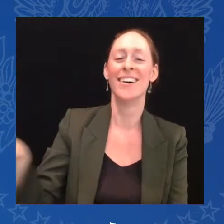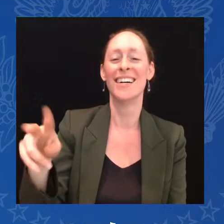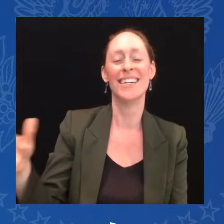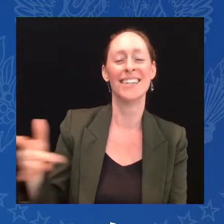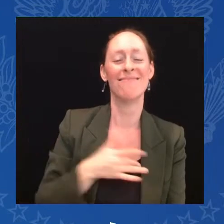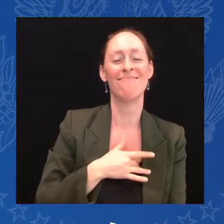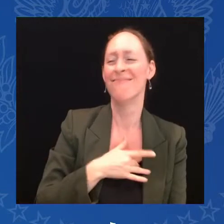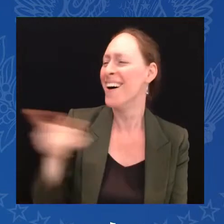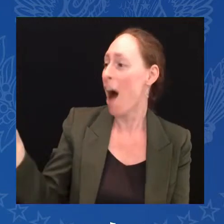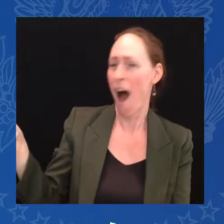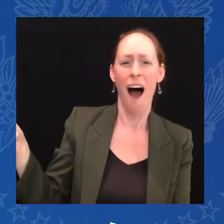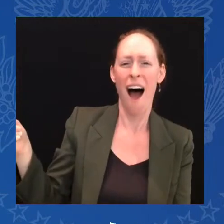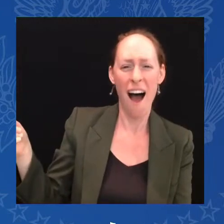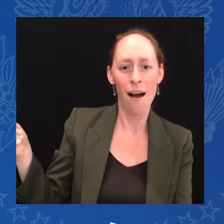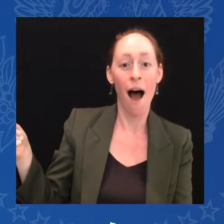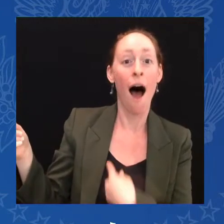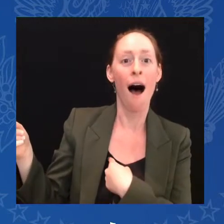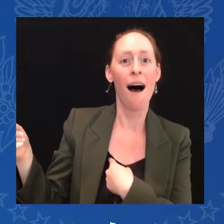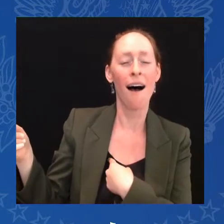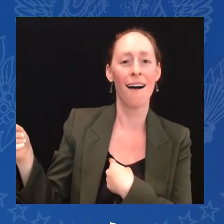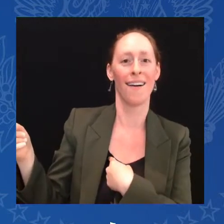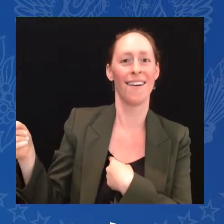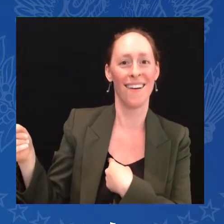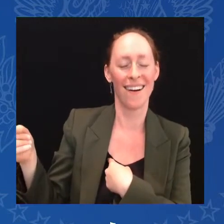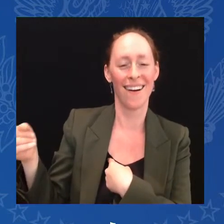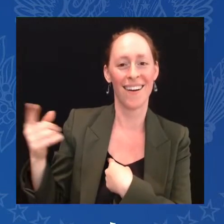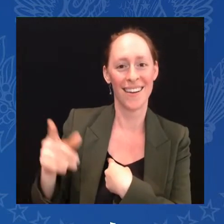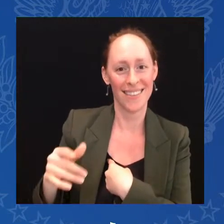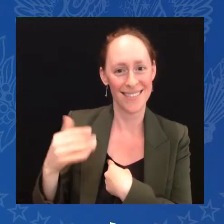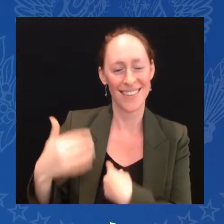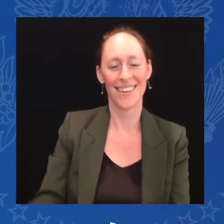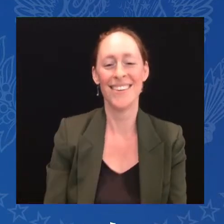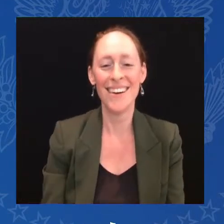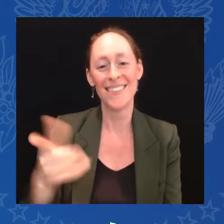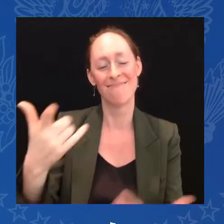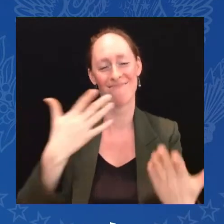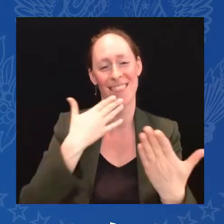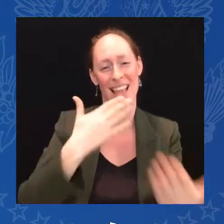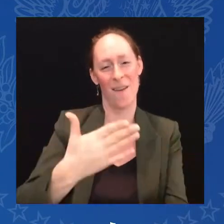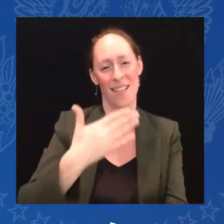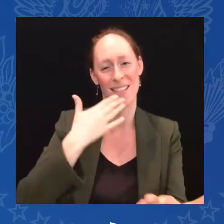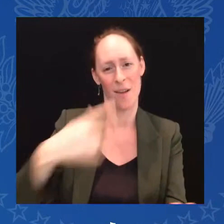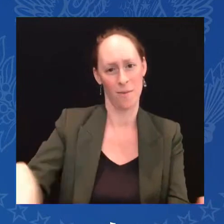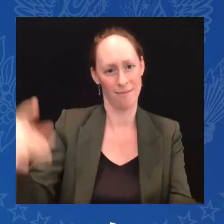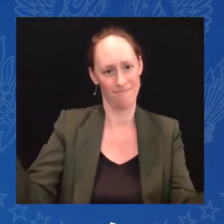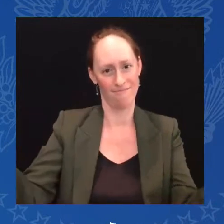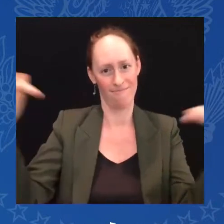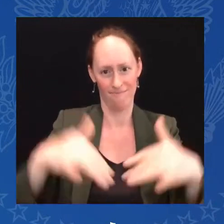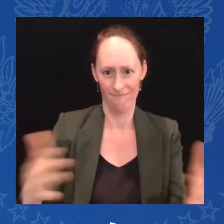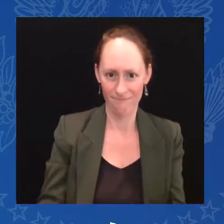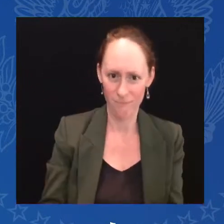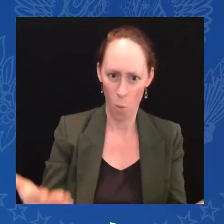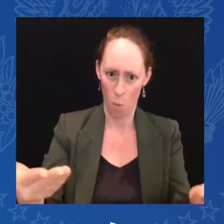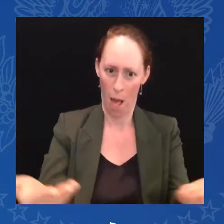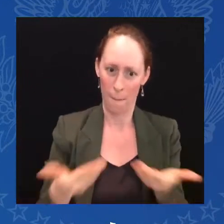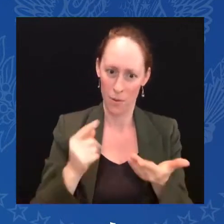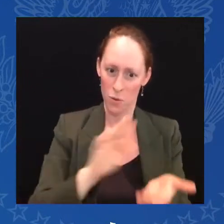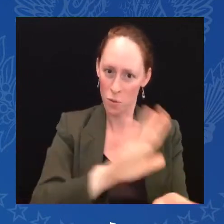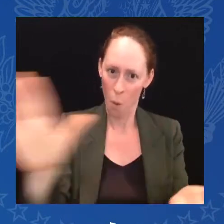Folks, thanks for being here. Welcome to your house. And you're the way -- oh, you think I'm kidding? I know who -- I know who owns this place.